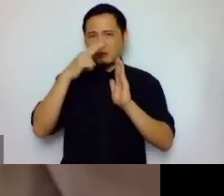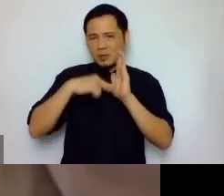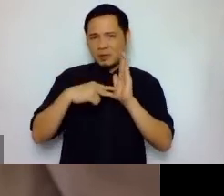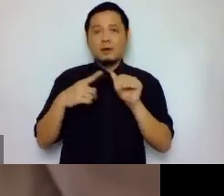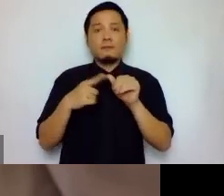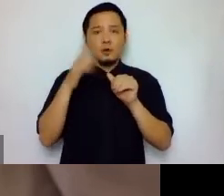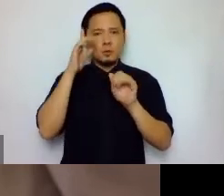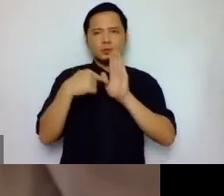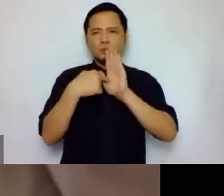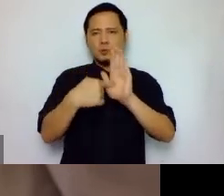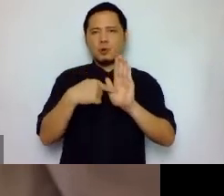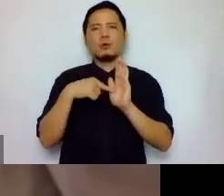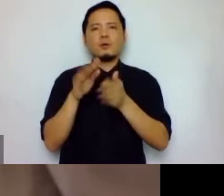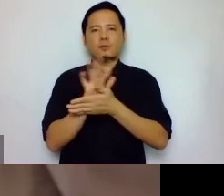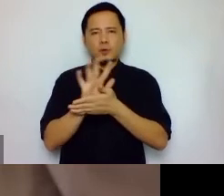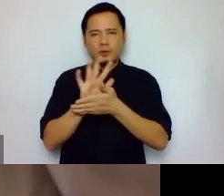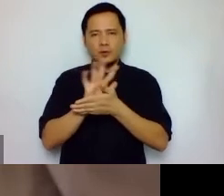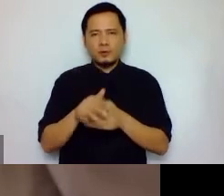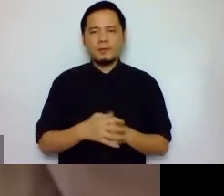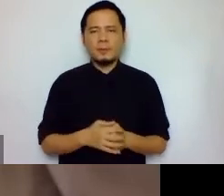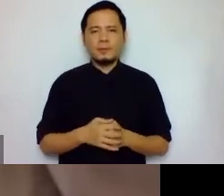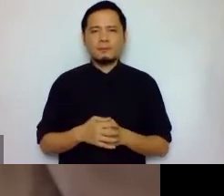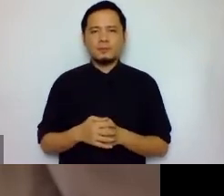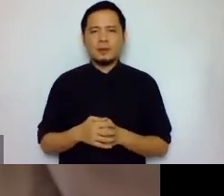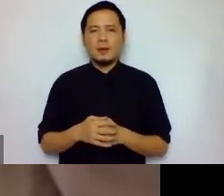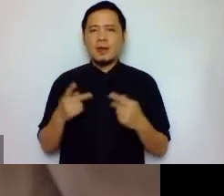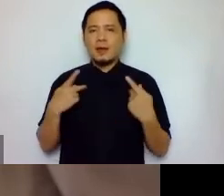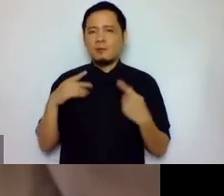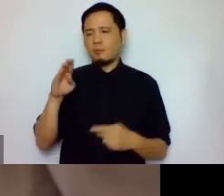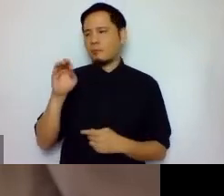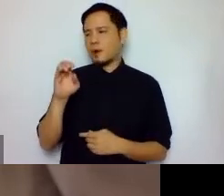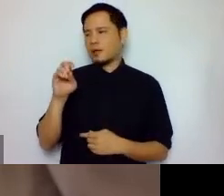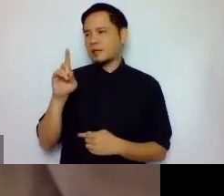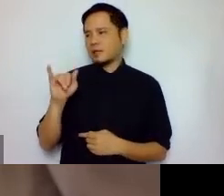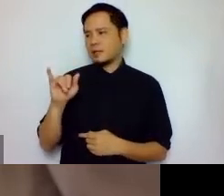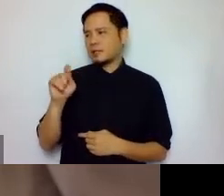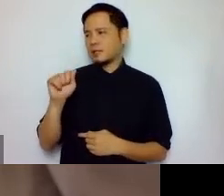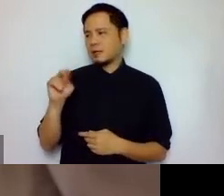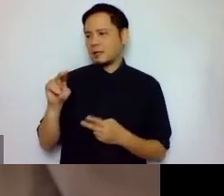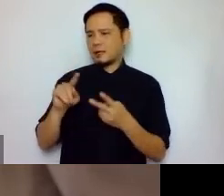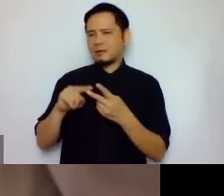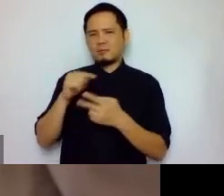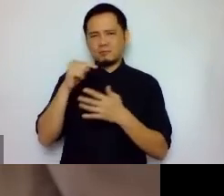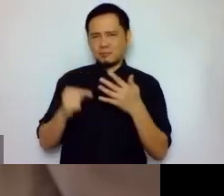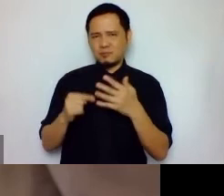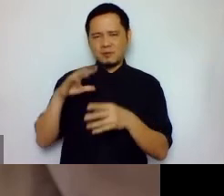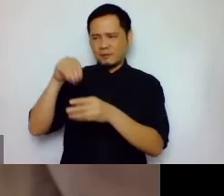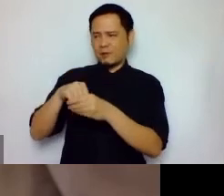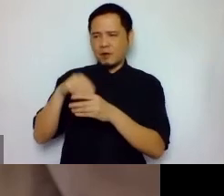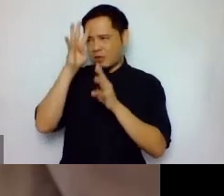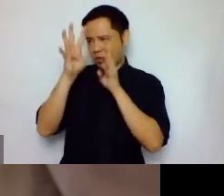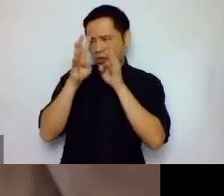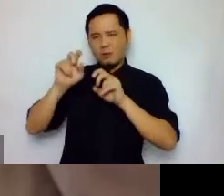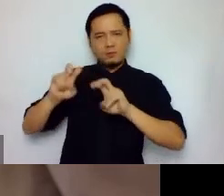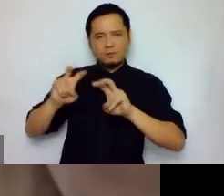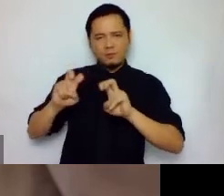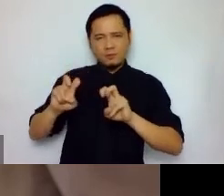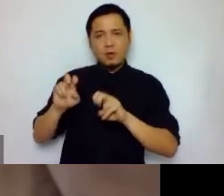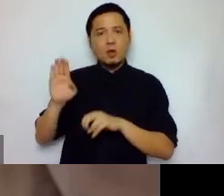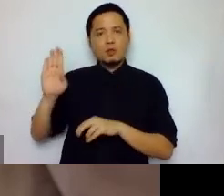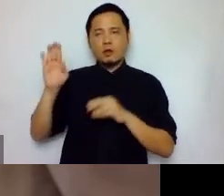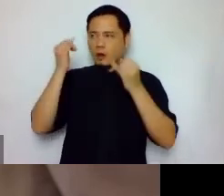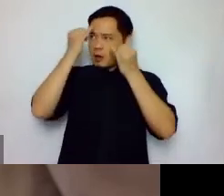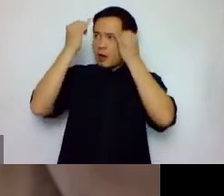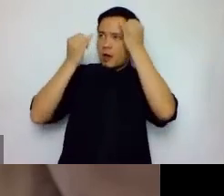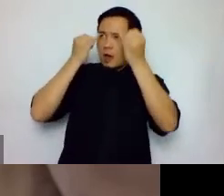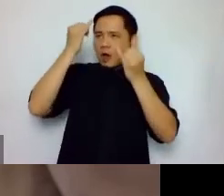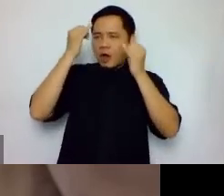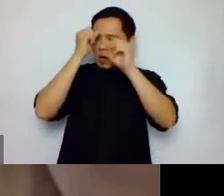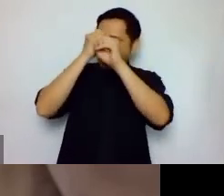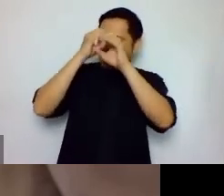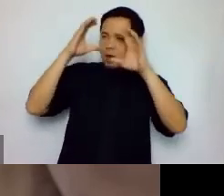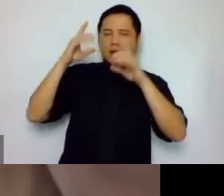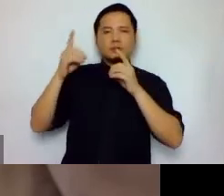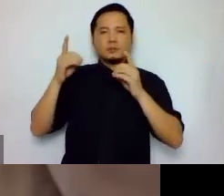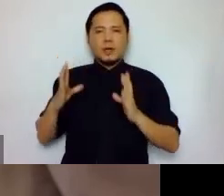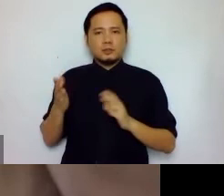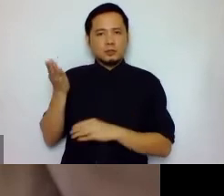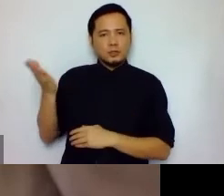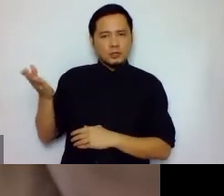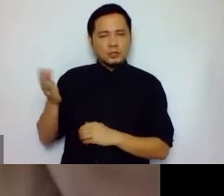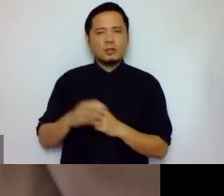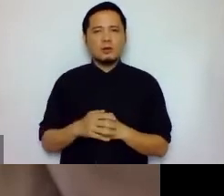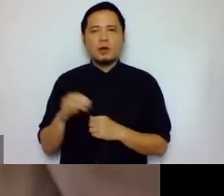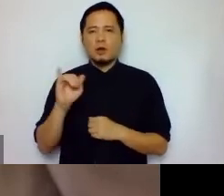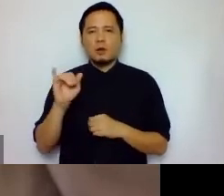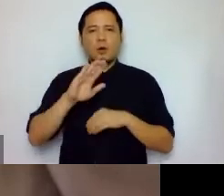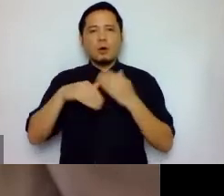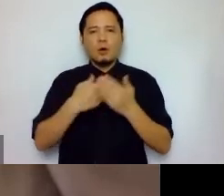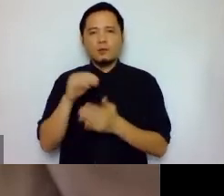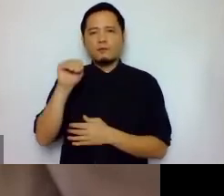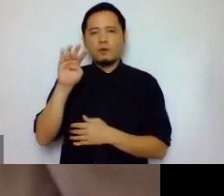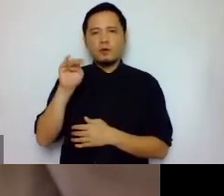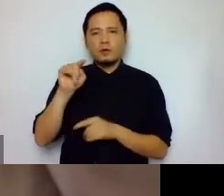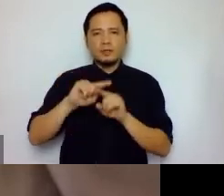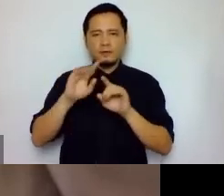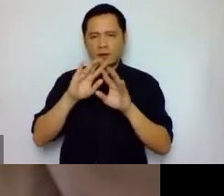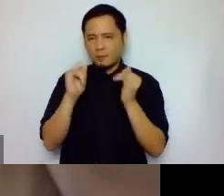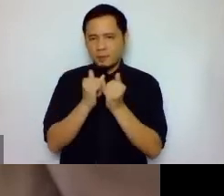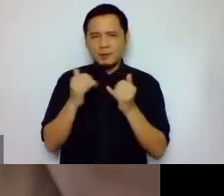With the help of the creative geniuses of Brandy Pan and Maan Bautista of Wunderman Thompson and the imagination of our director Joel Limchauc from Pabrika as well as all the 14 sponsors who funded the production.